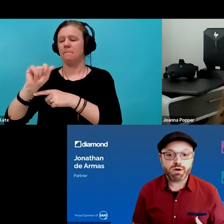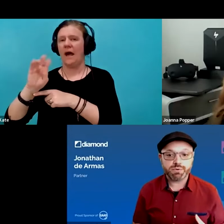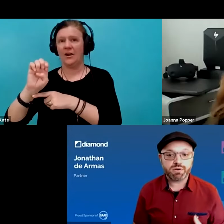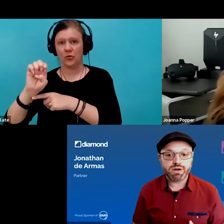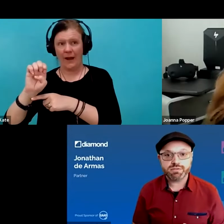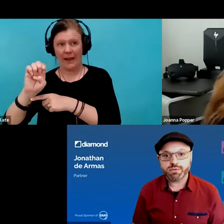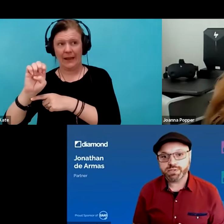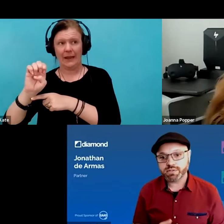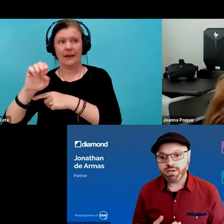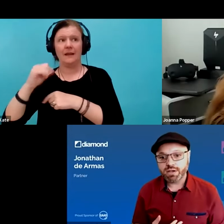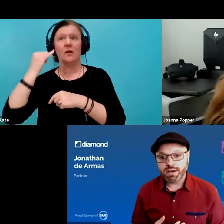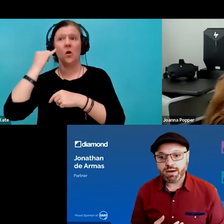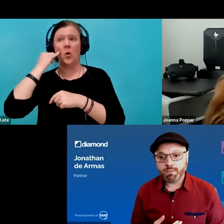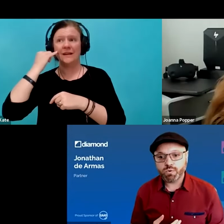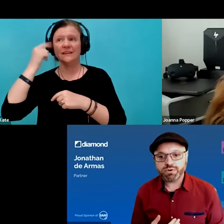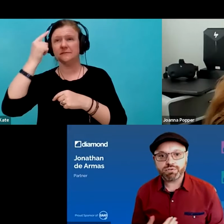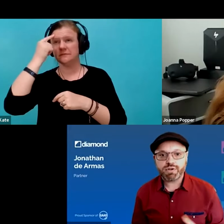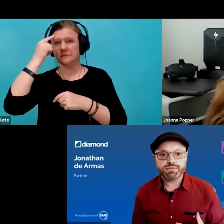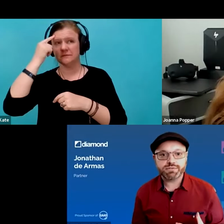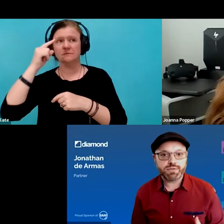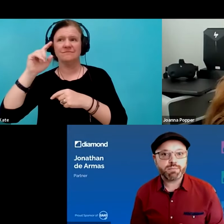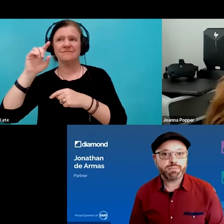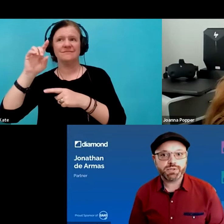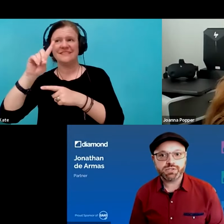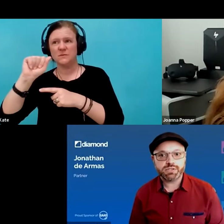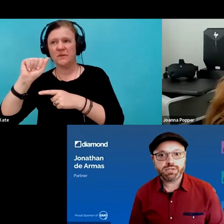without consequence. What are your thoughts for that population.